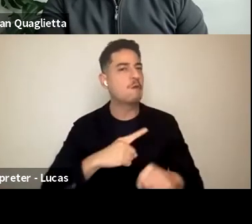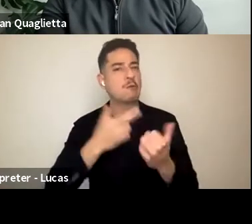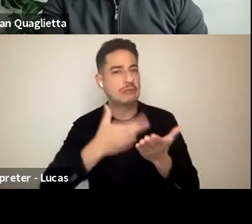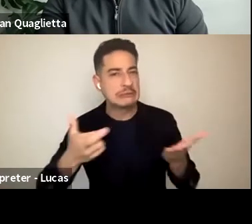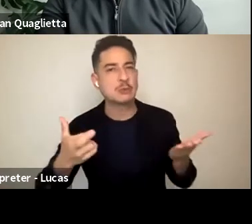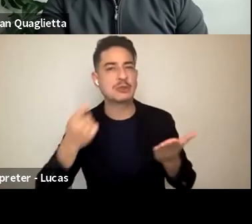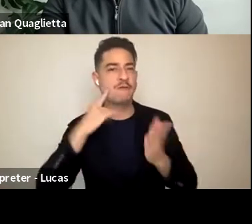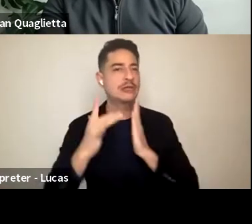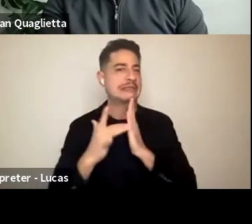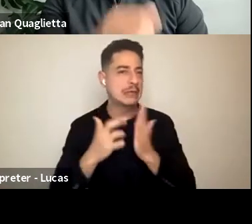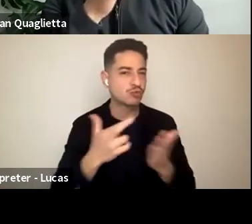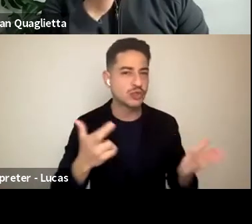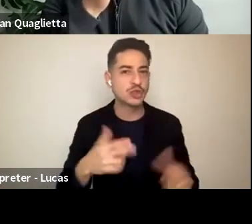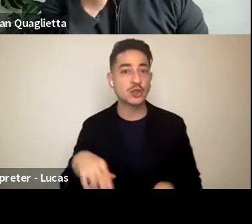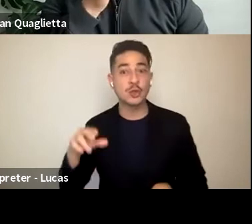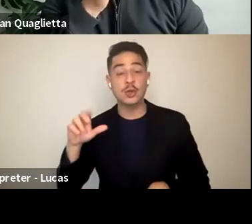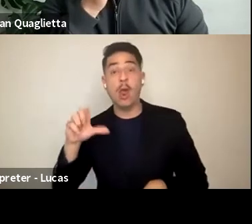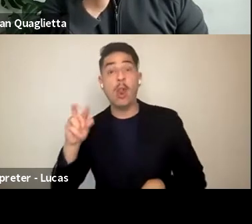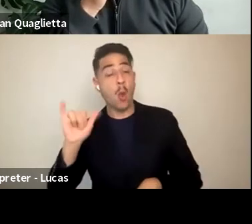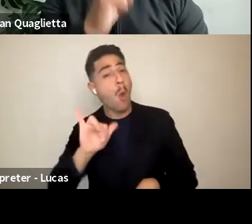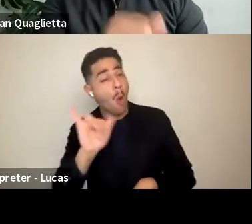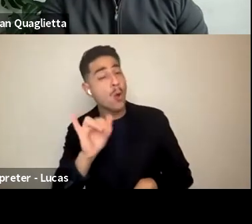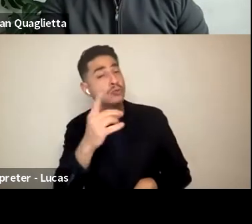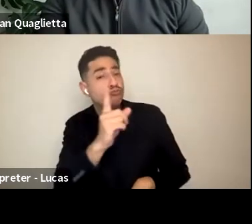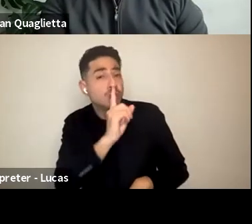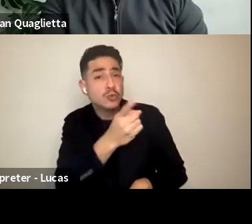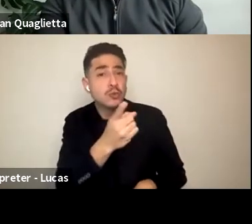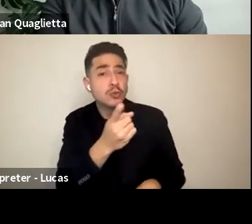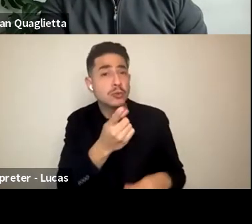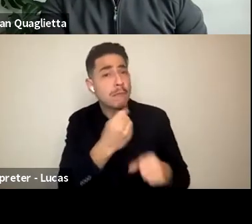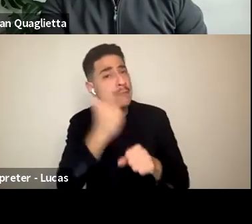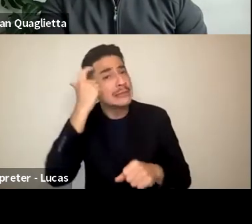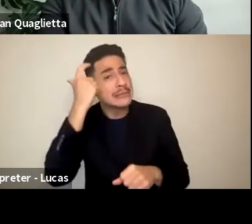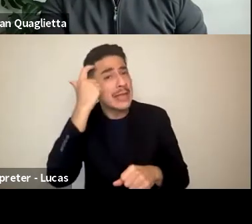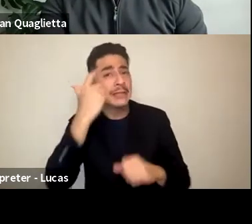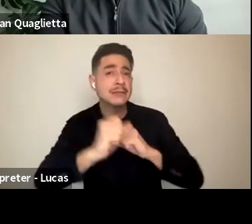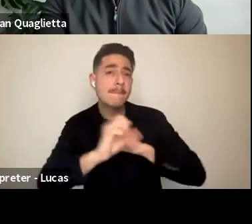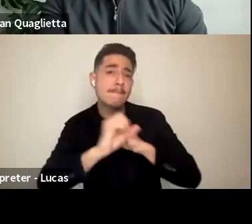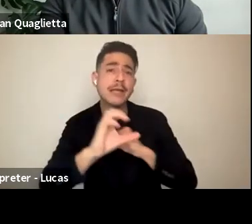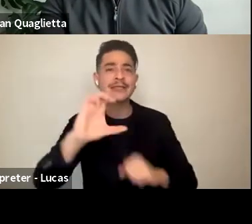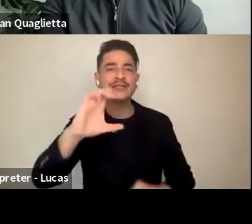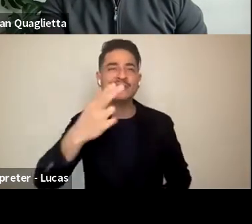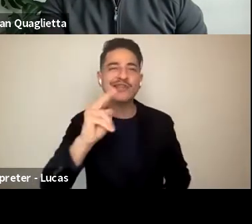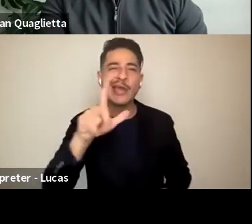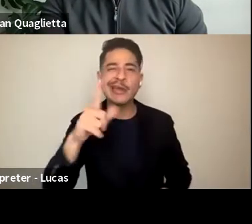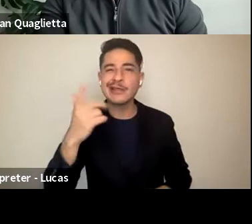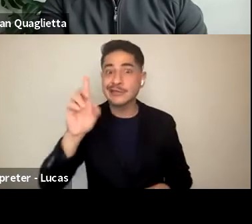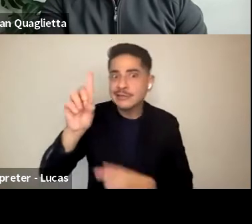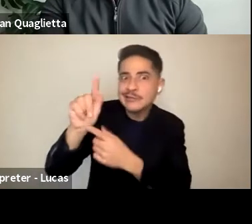It makes sense into marketing, too, because it's a marketing channel. Like in your data, it's just one of those marketing channels, and it makes sense to you.